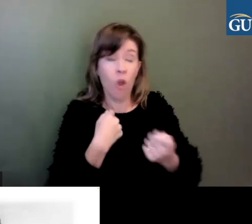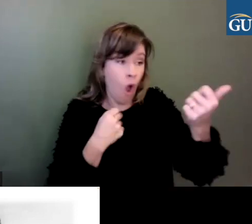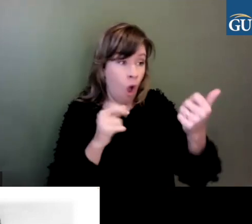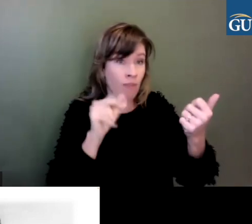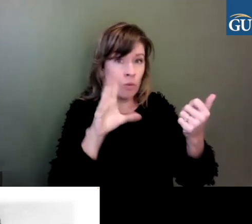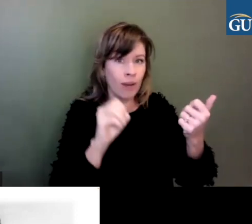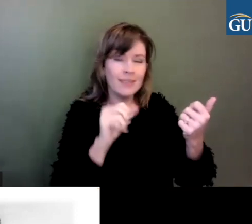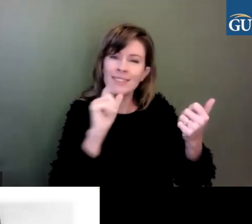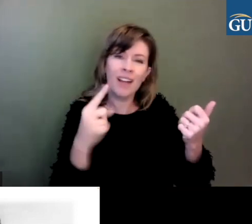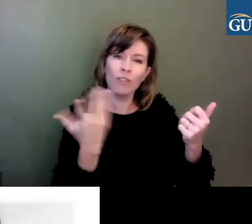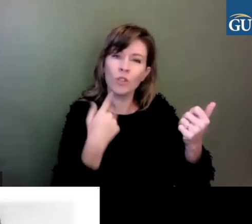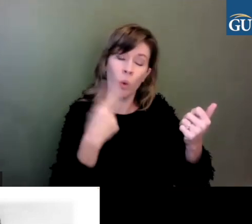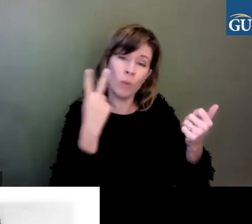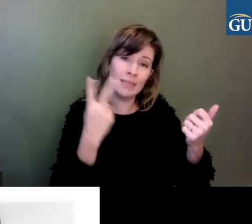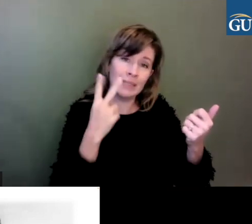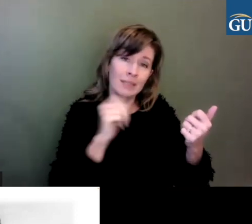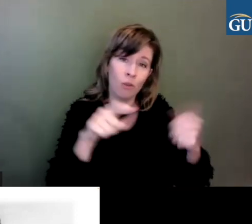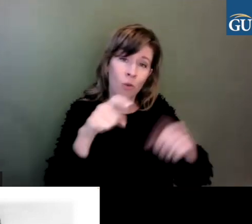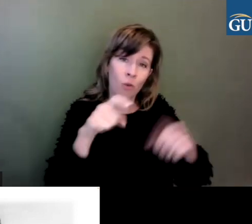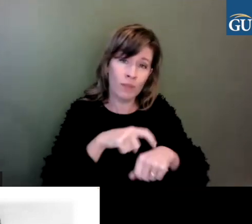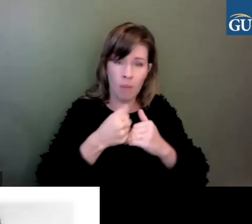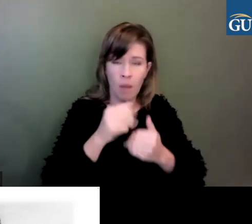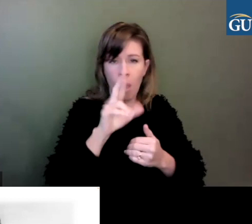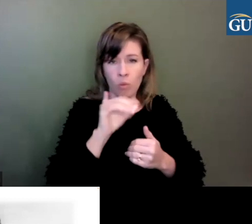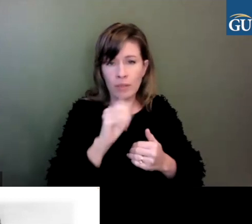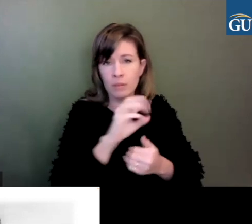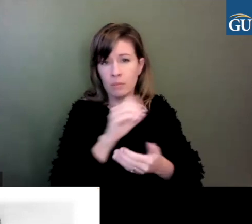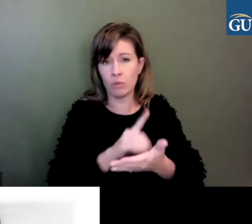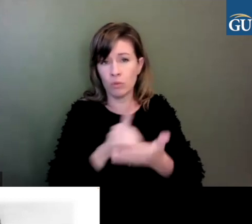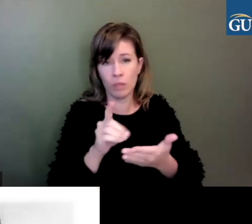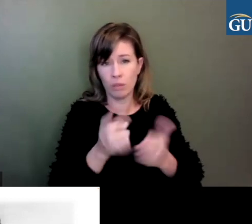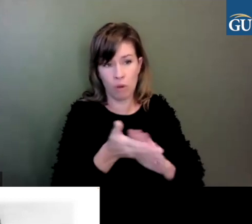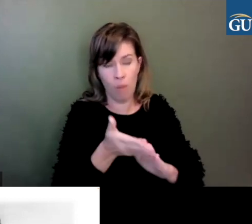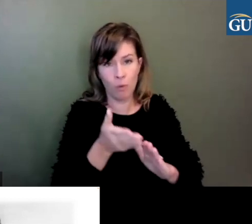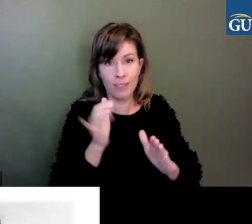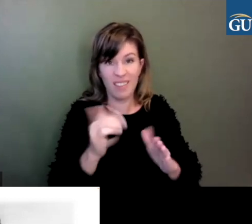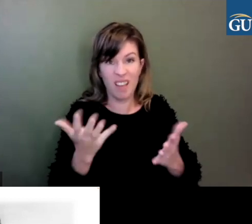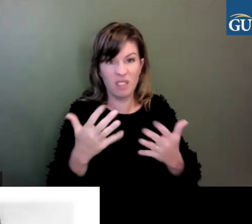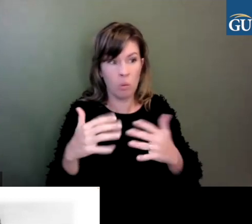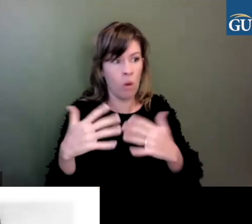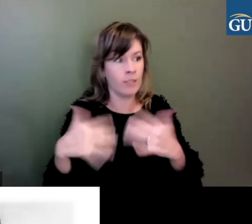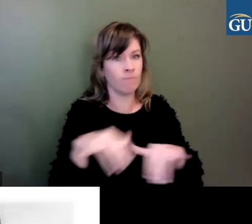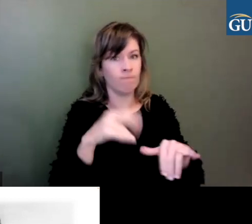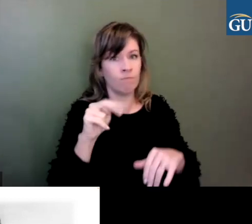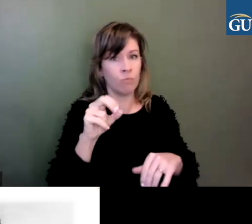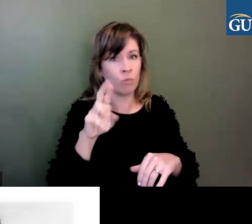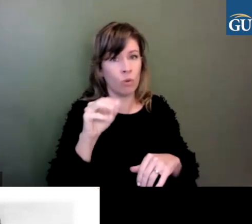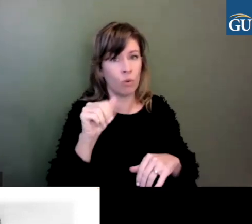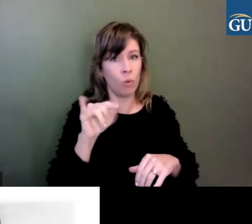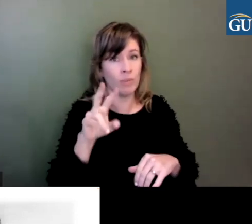time and the way in which racism and discrimination works, it's also what's normative. He's saying those normative things won't just go away by simply removing the